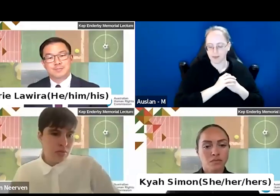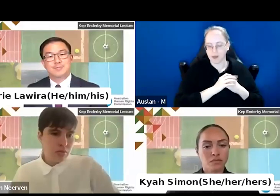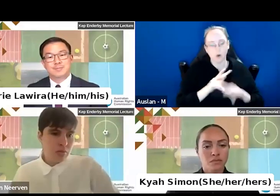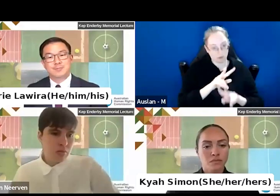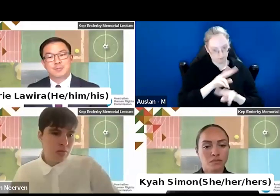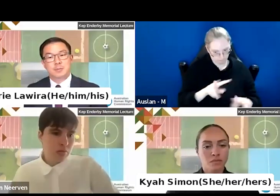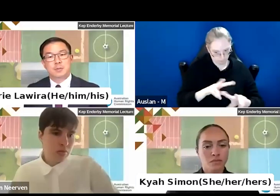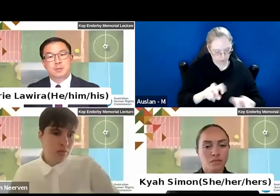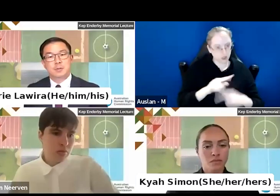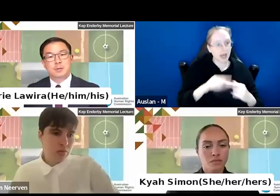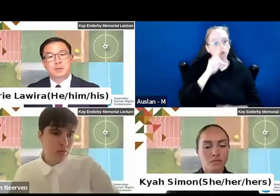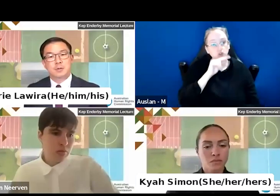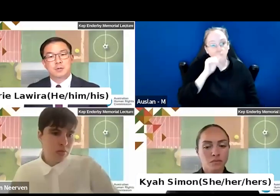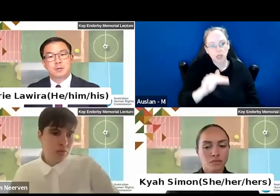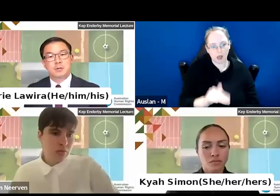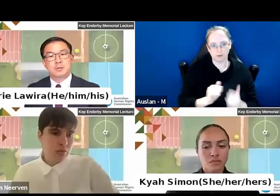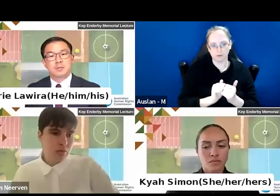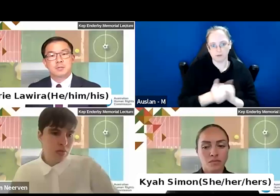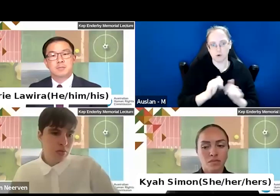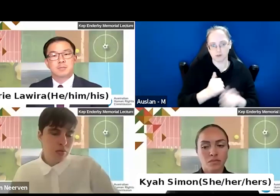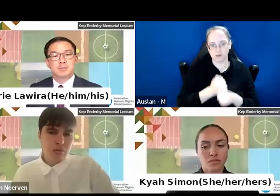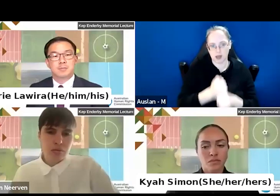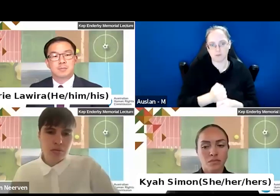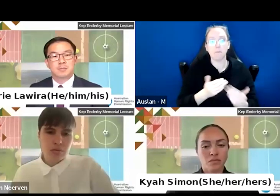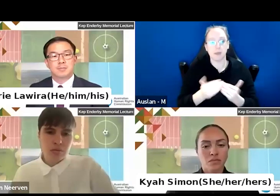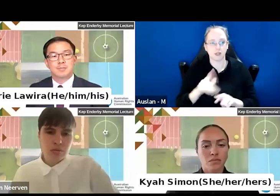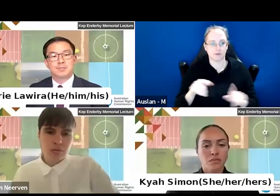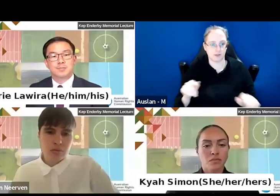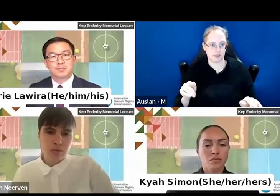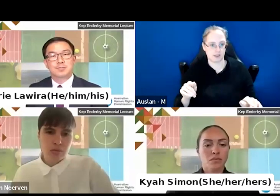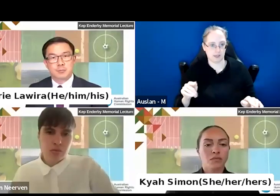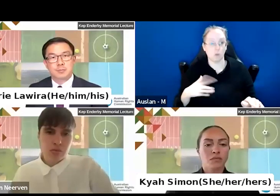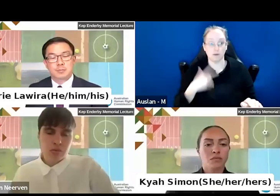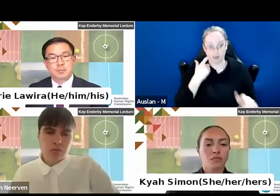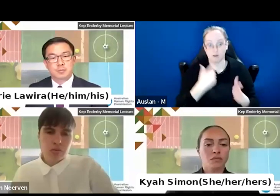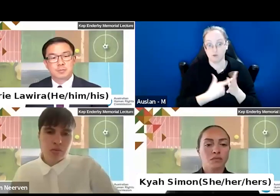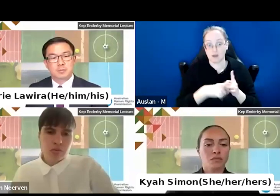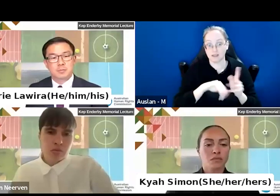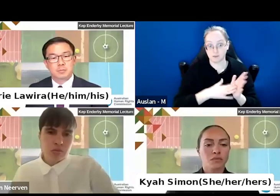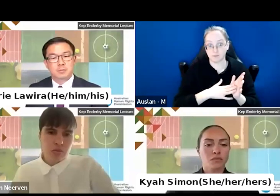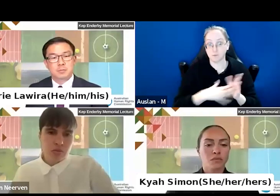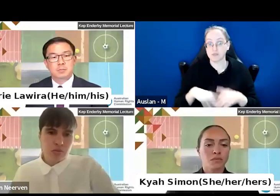and we found in that project that racism was a feature of participation